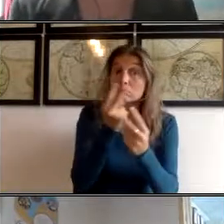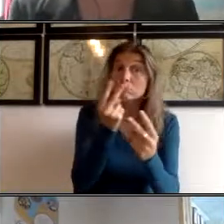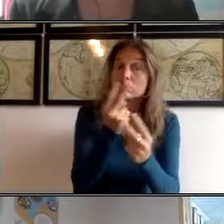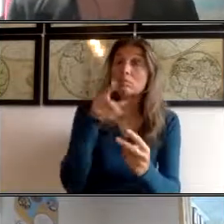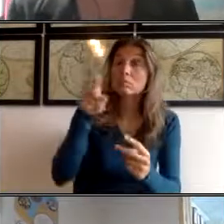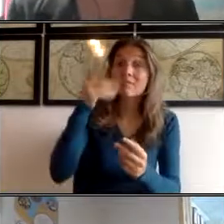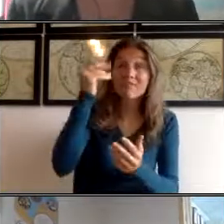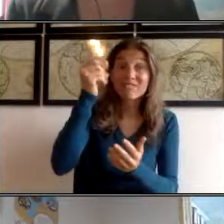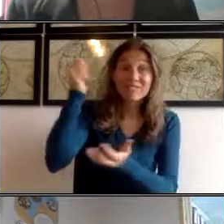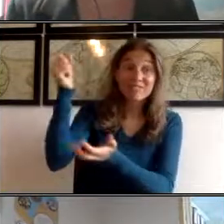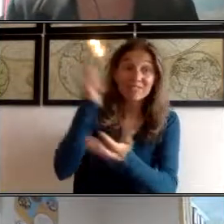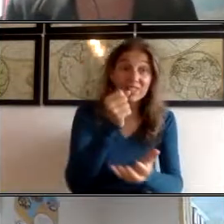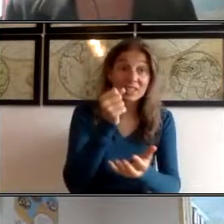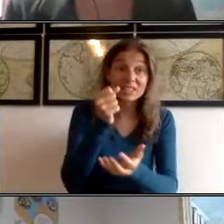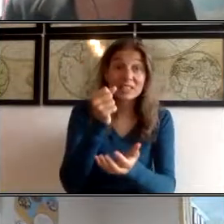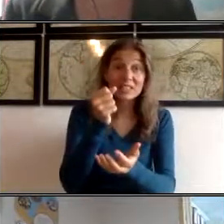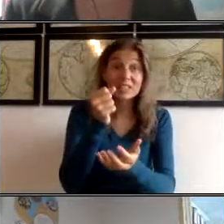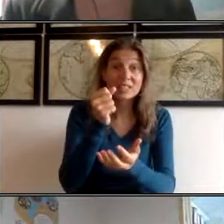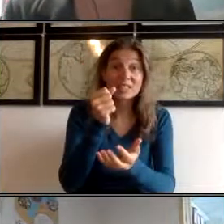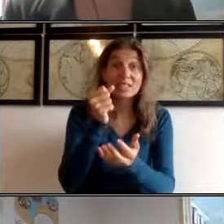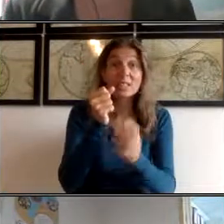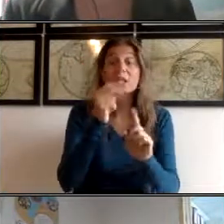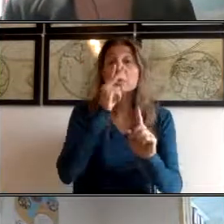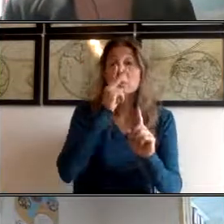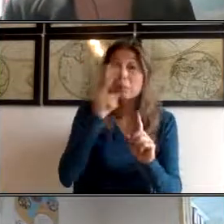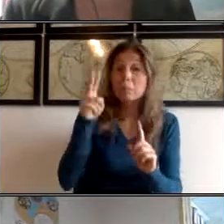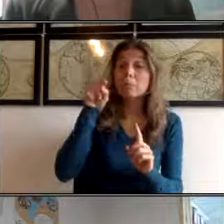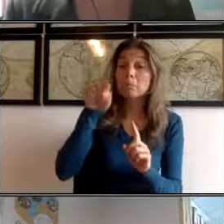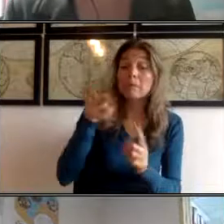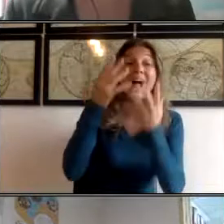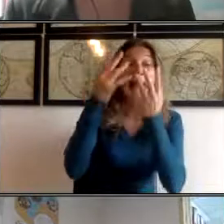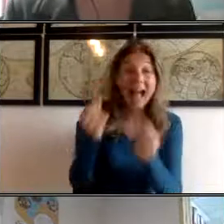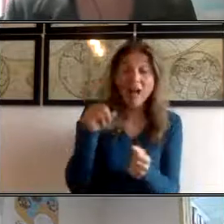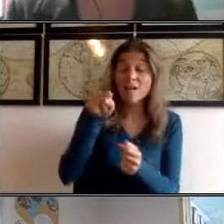the agency funder from the aid agency directly with the funder